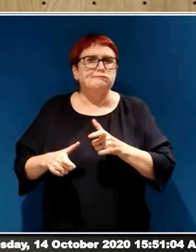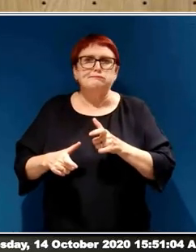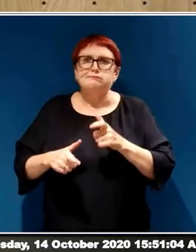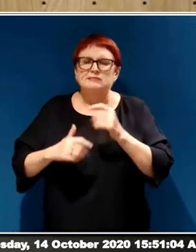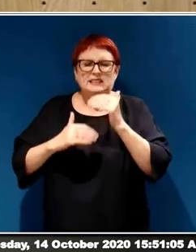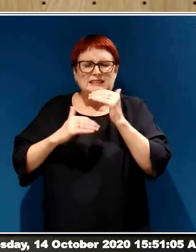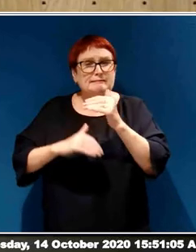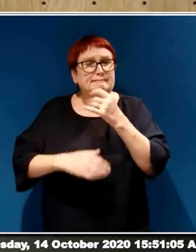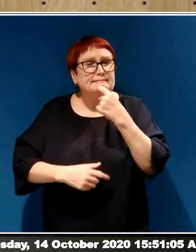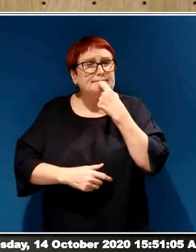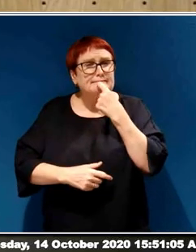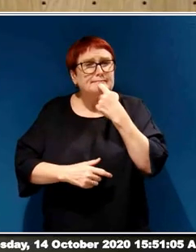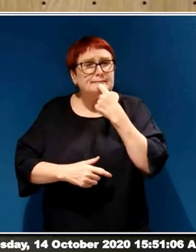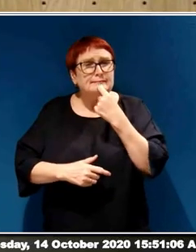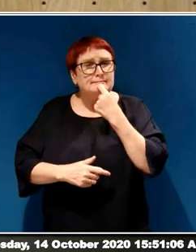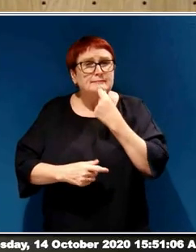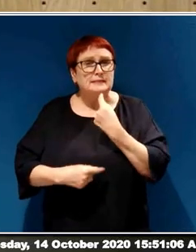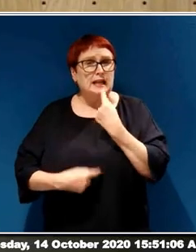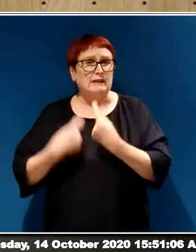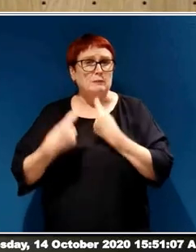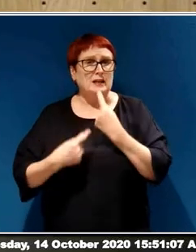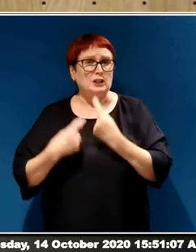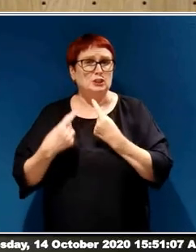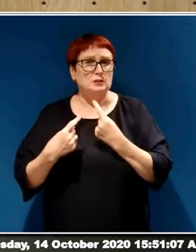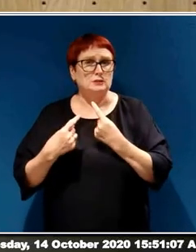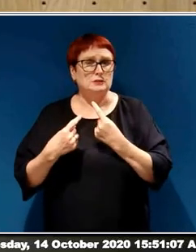use of restrictive practices in Australian schools.